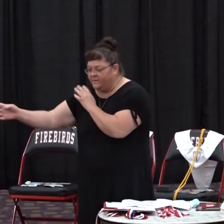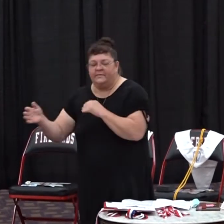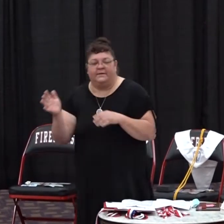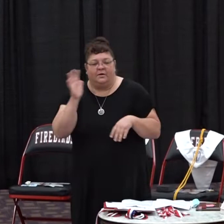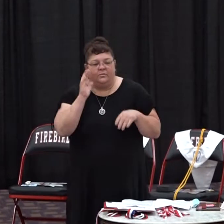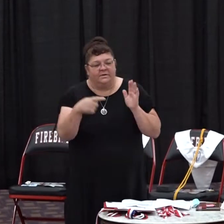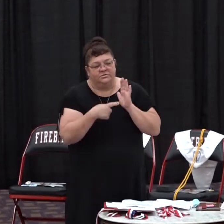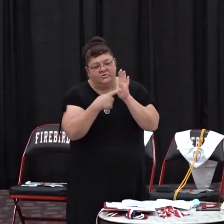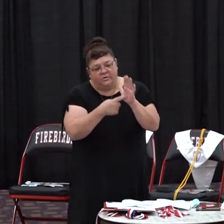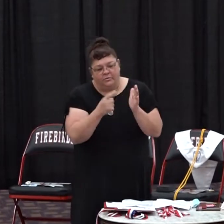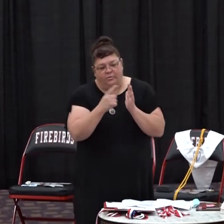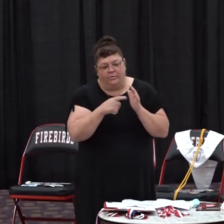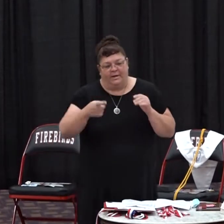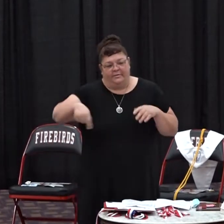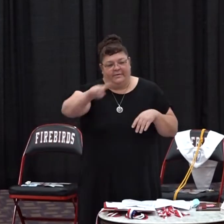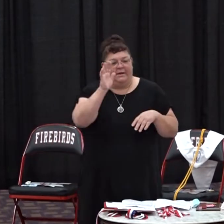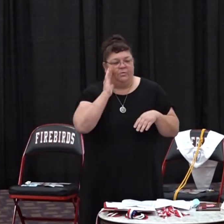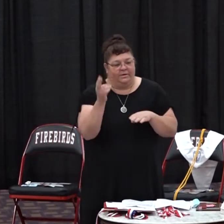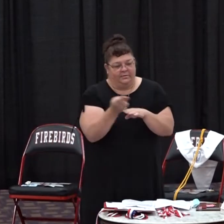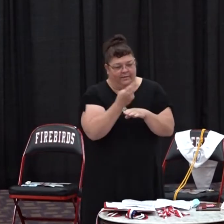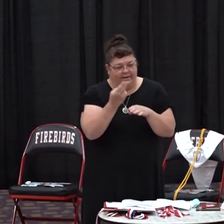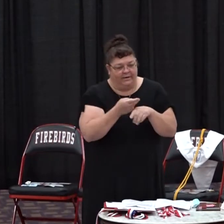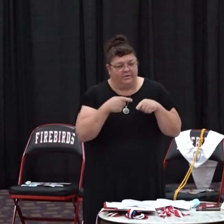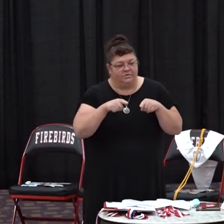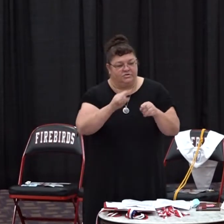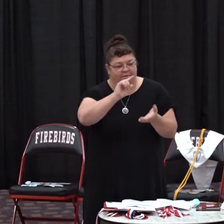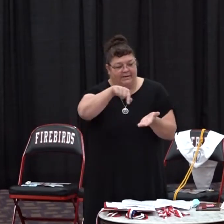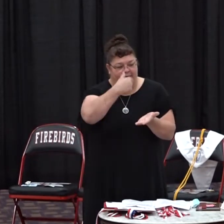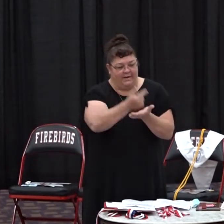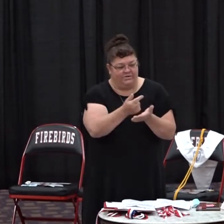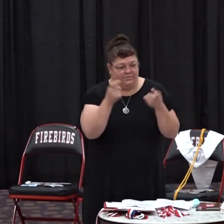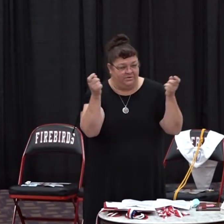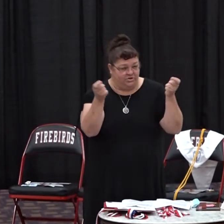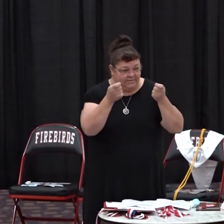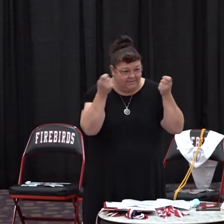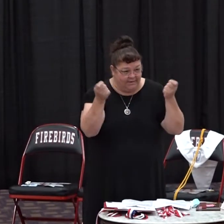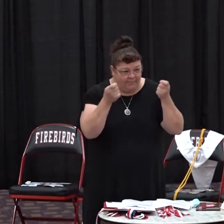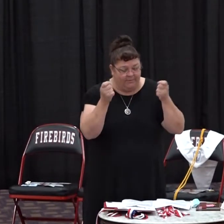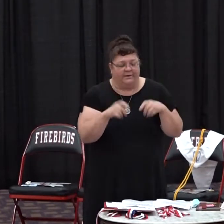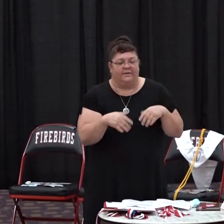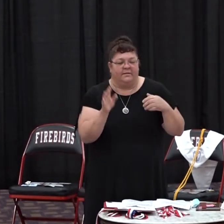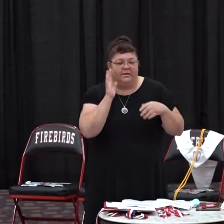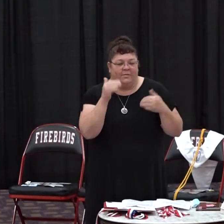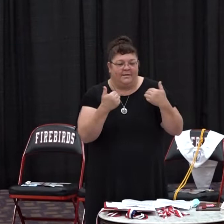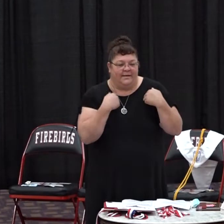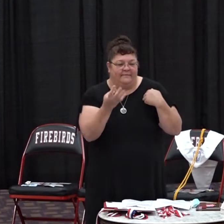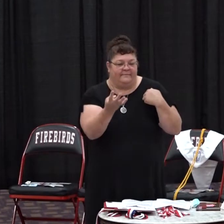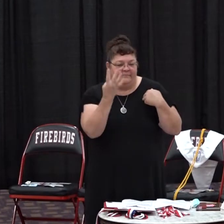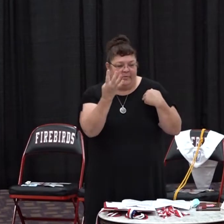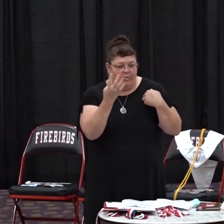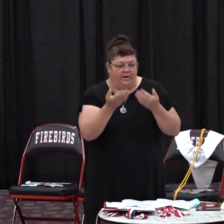If you can please come up, and I will show you what they will wear during their graduation ceremony.